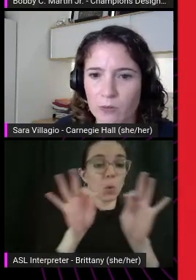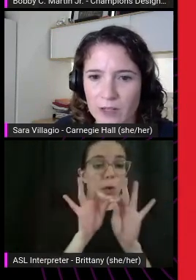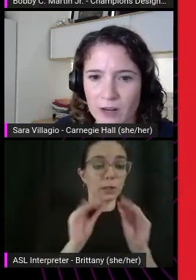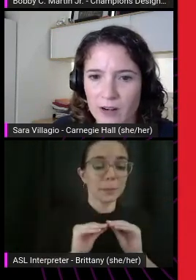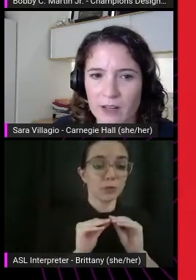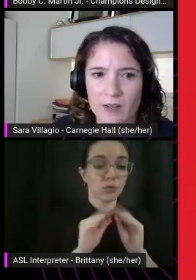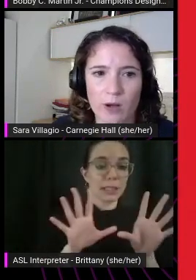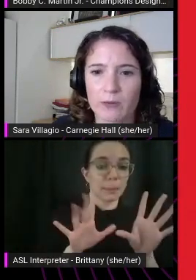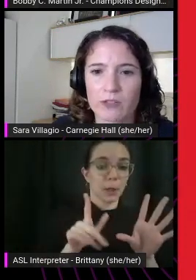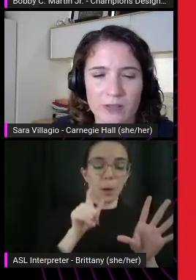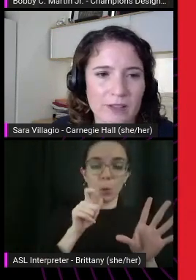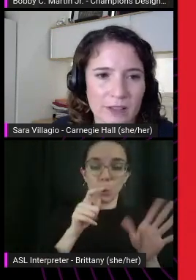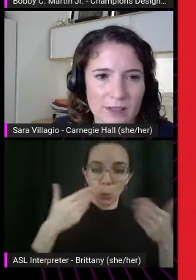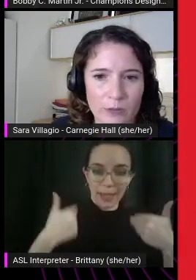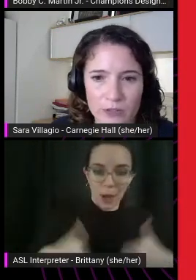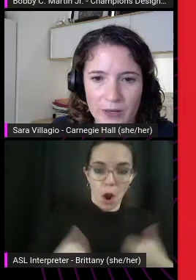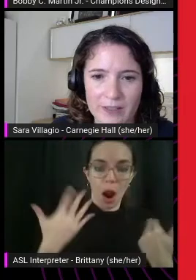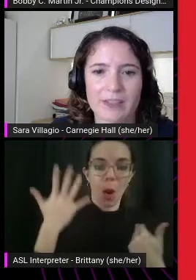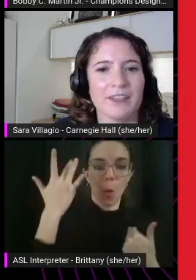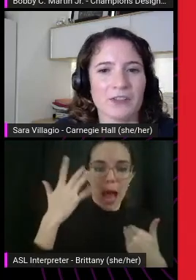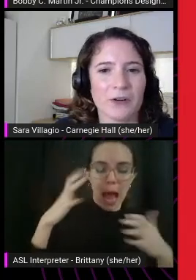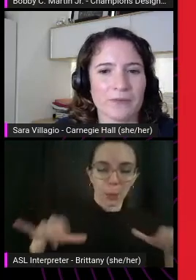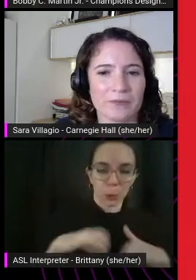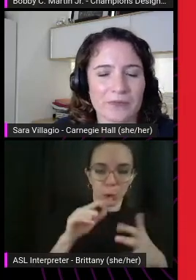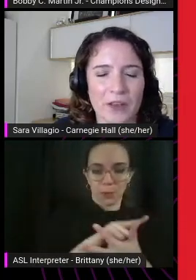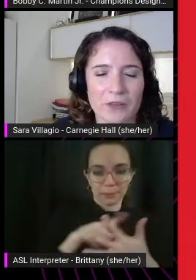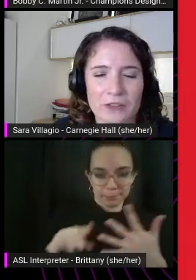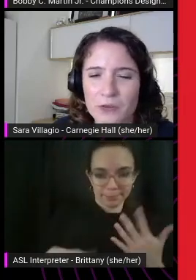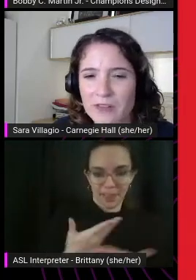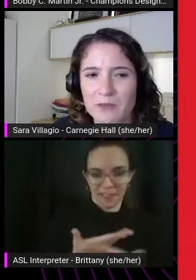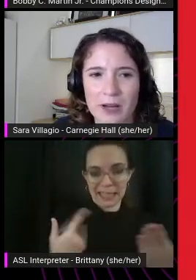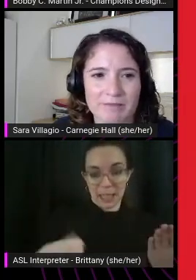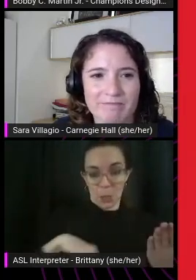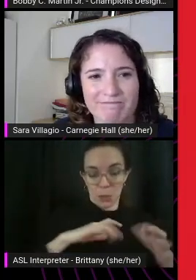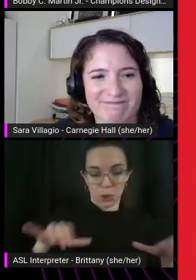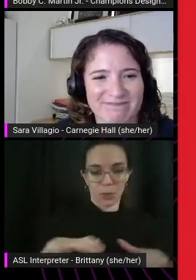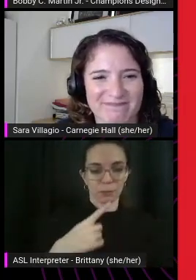who we are and why we're doing the things that we're doing. So, tell the story of why.